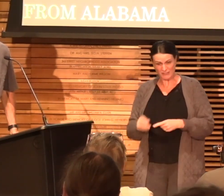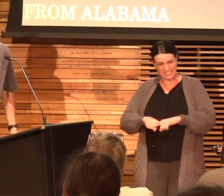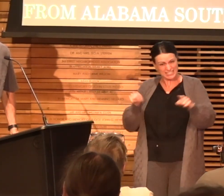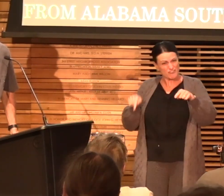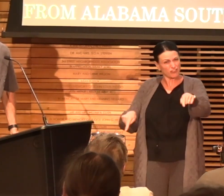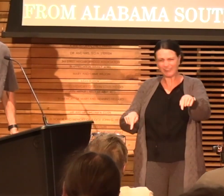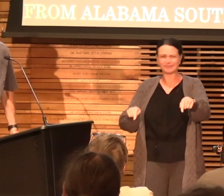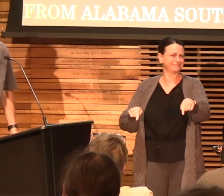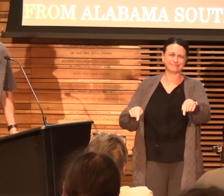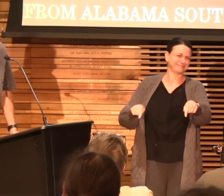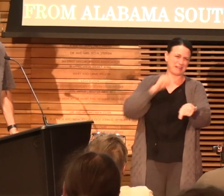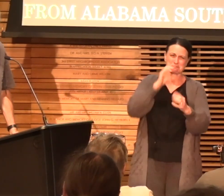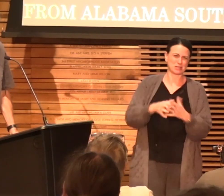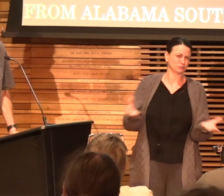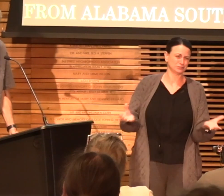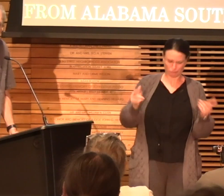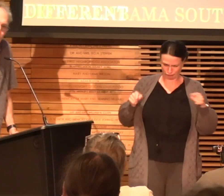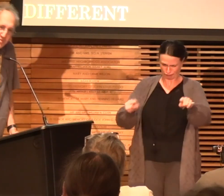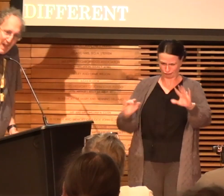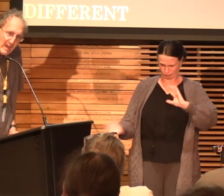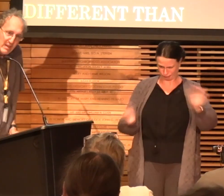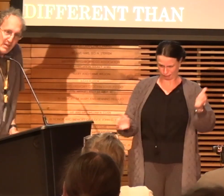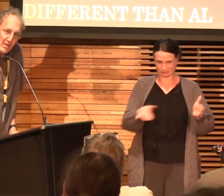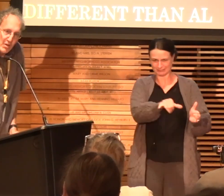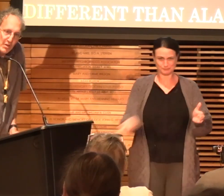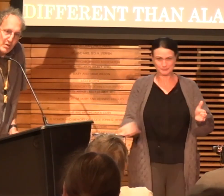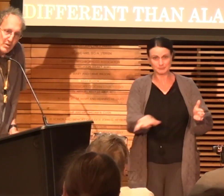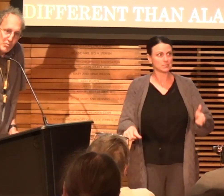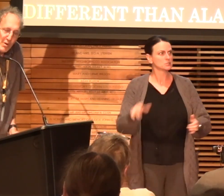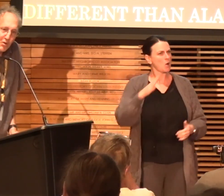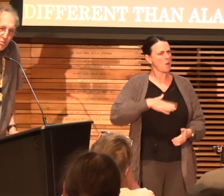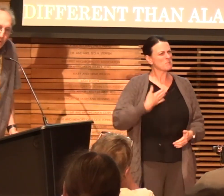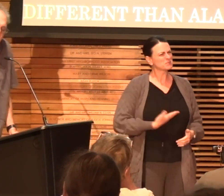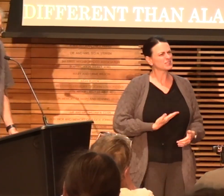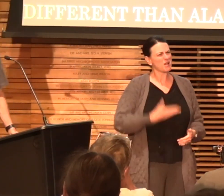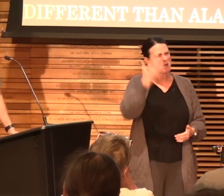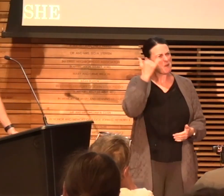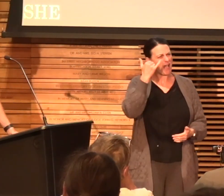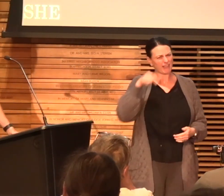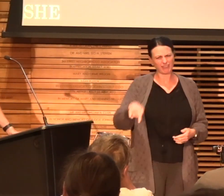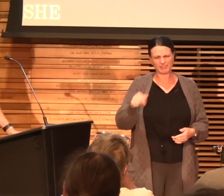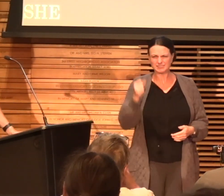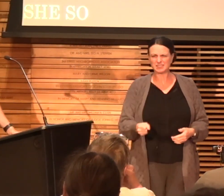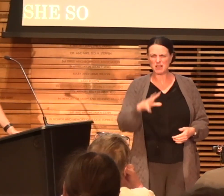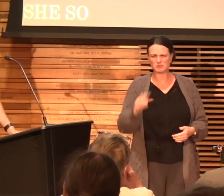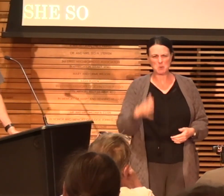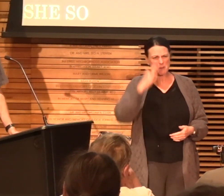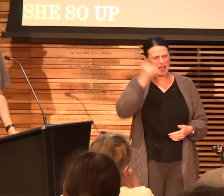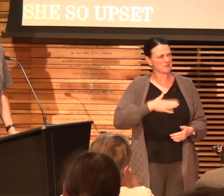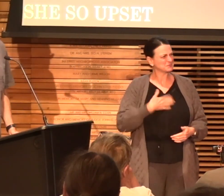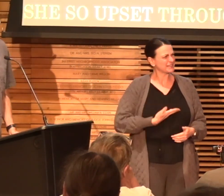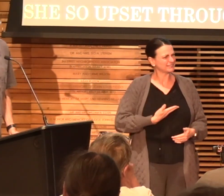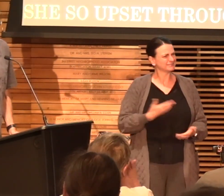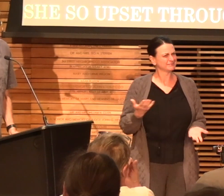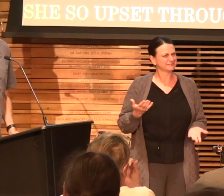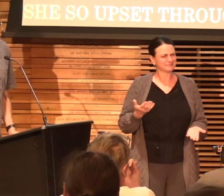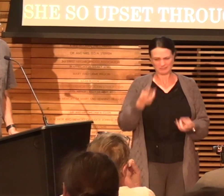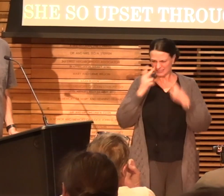at this time. So why is she so upset throughout her tour, by what she's seeing?